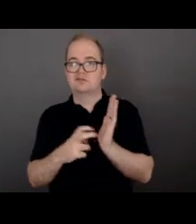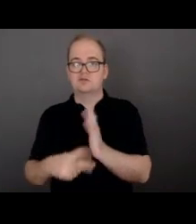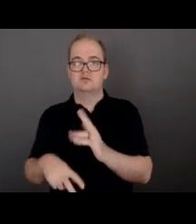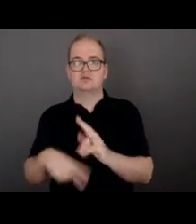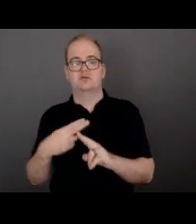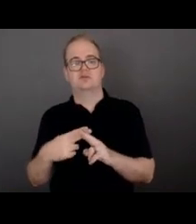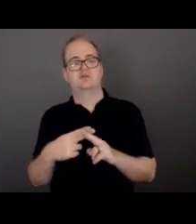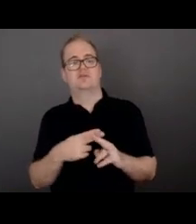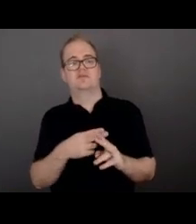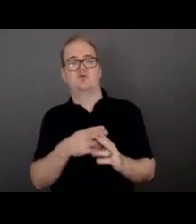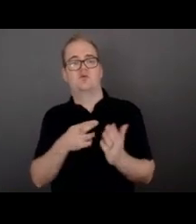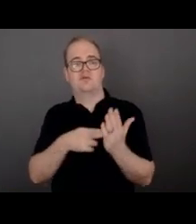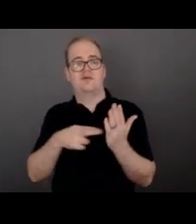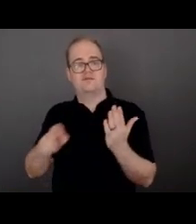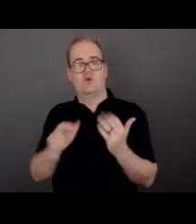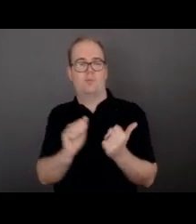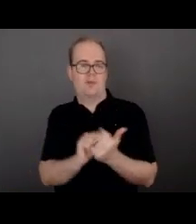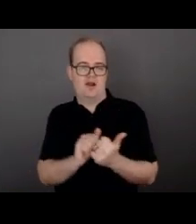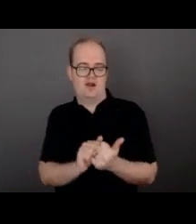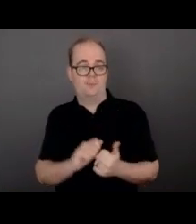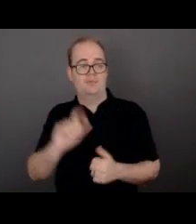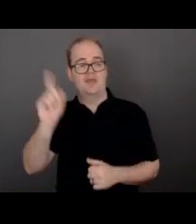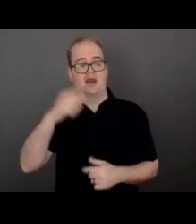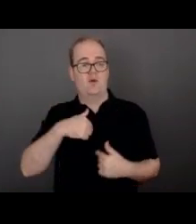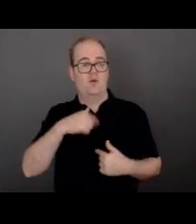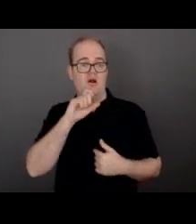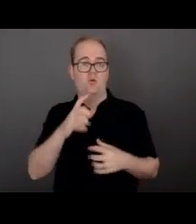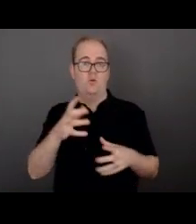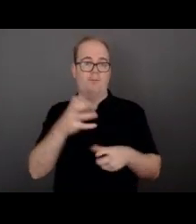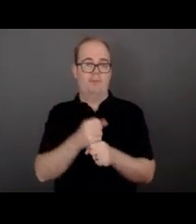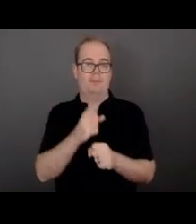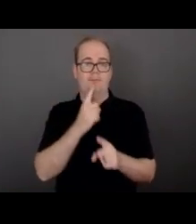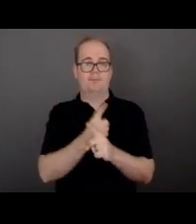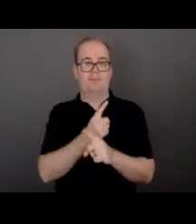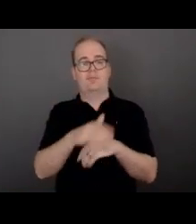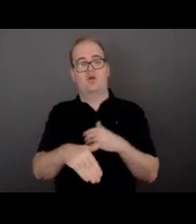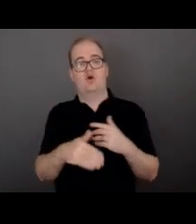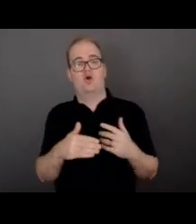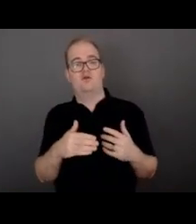I'm just going to talk briefly now about some other services that LAQ offers.